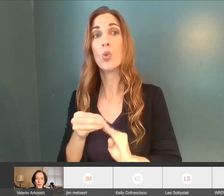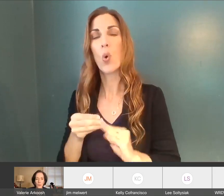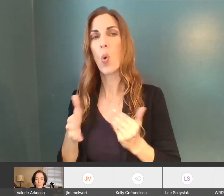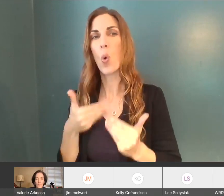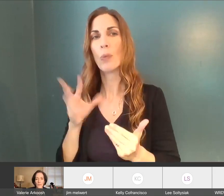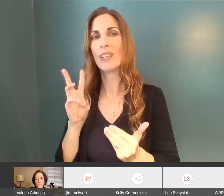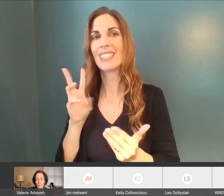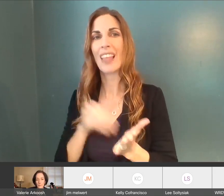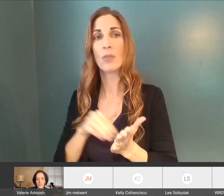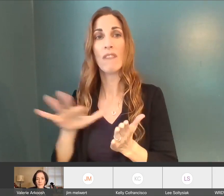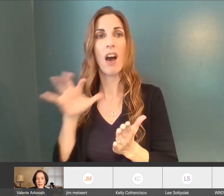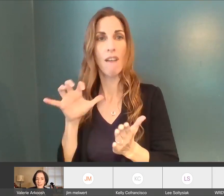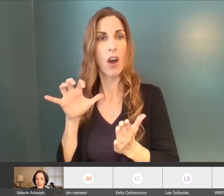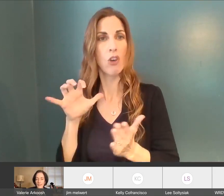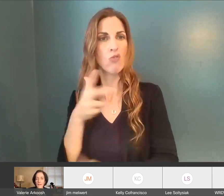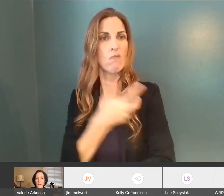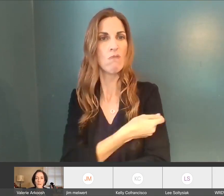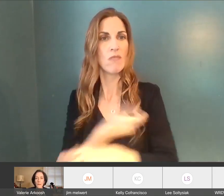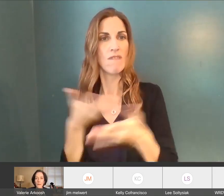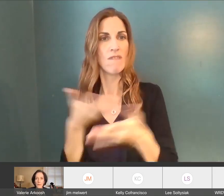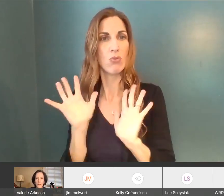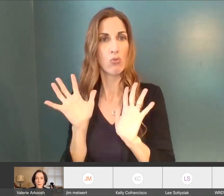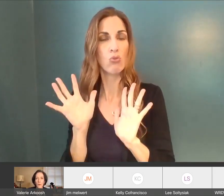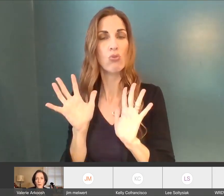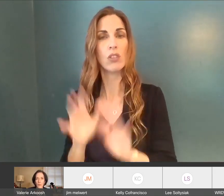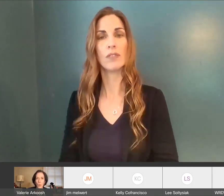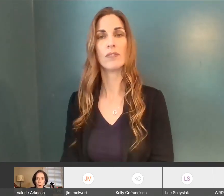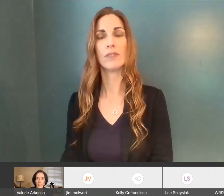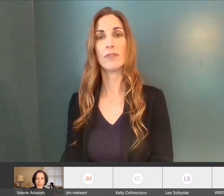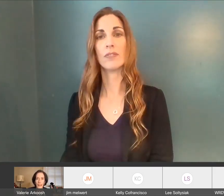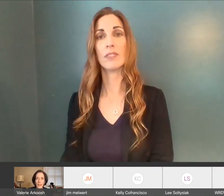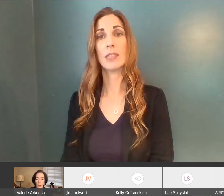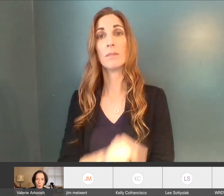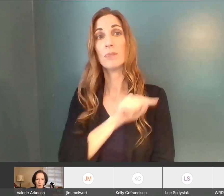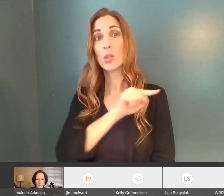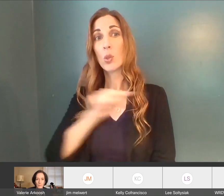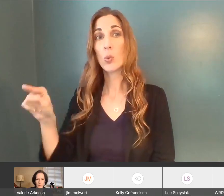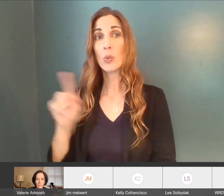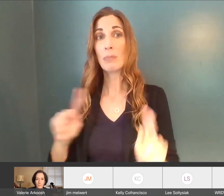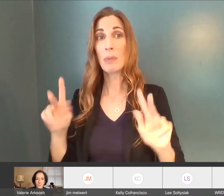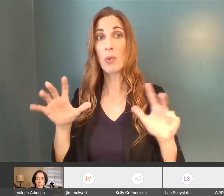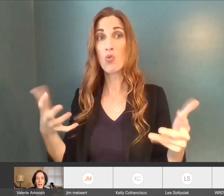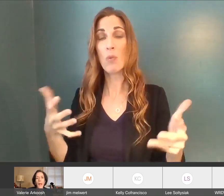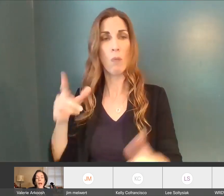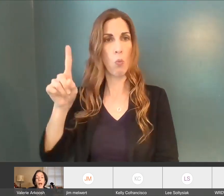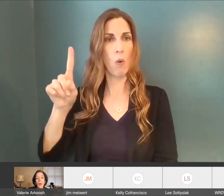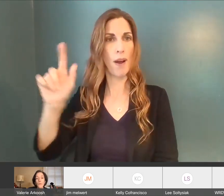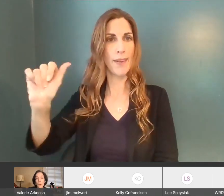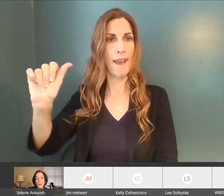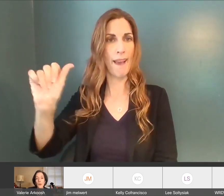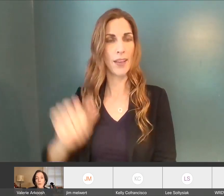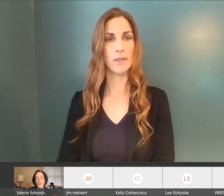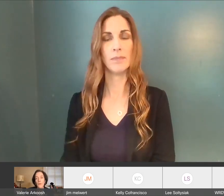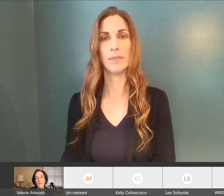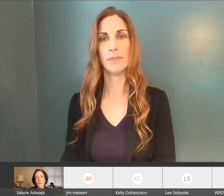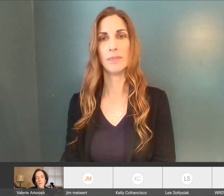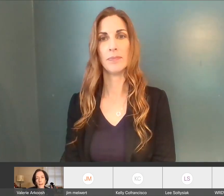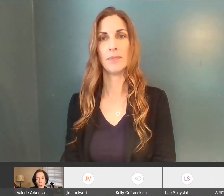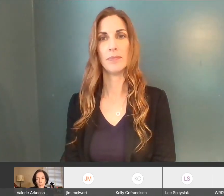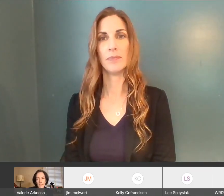doses and these individual individuals are in the 1A cohort. I also want to note that there's a very